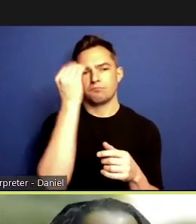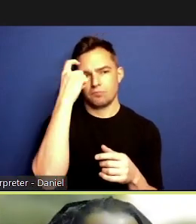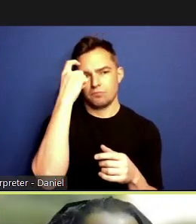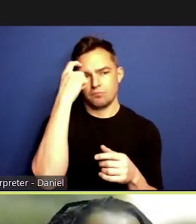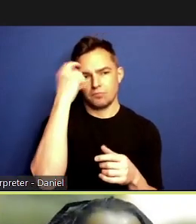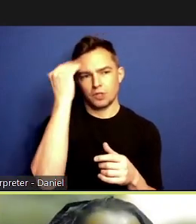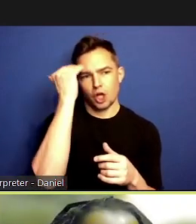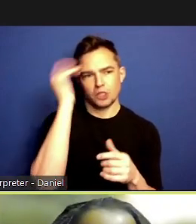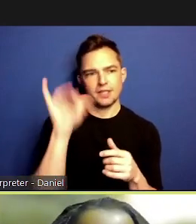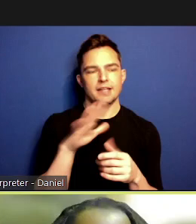it down.